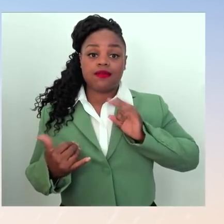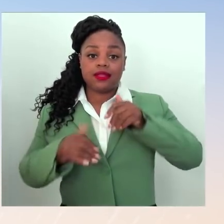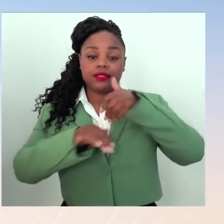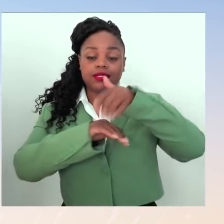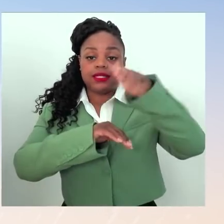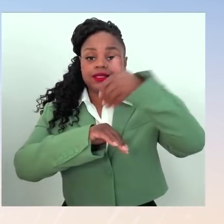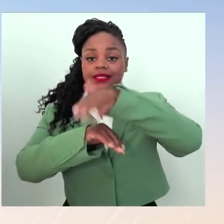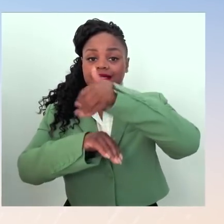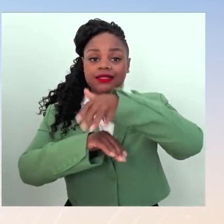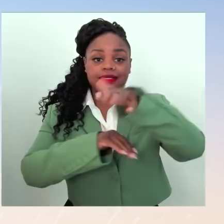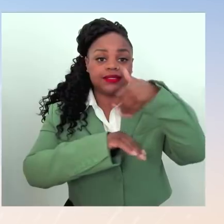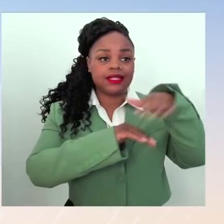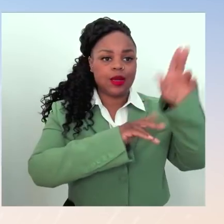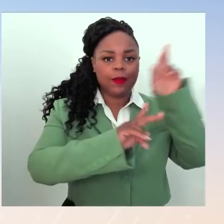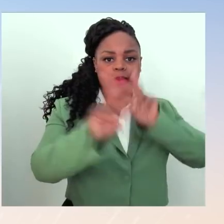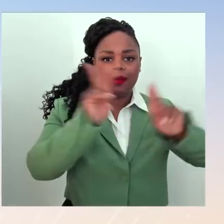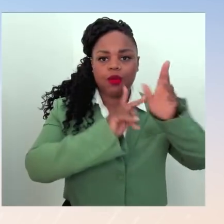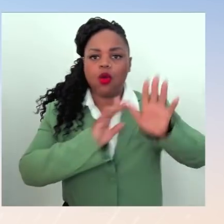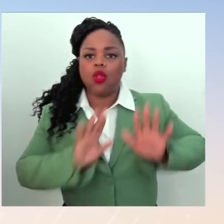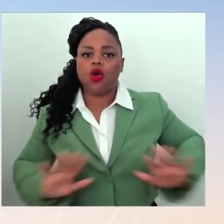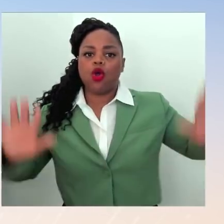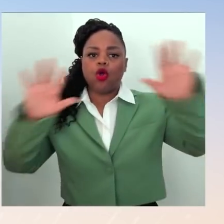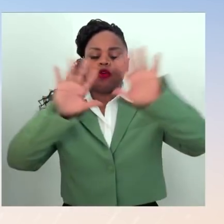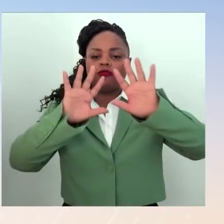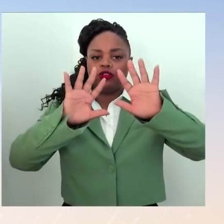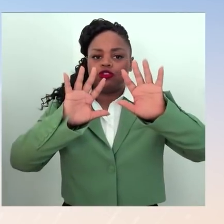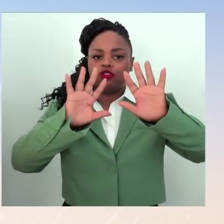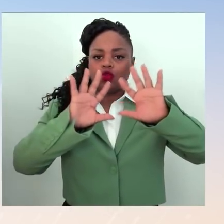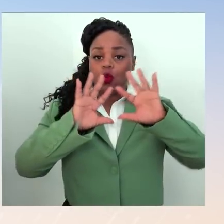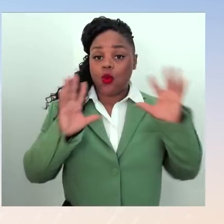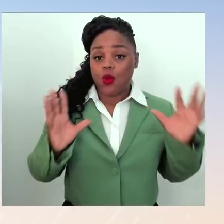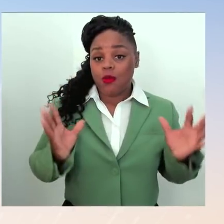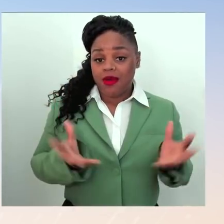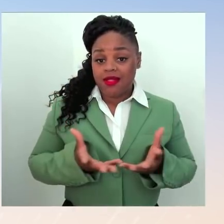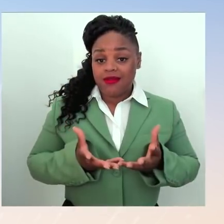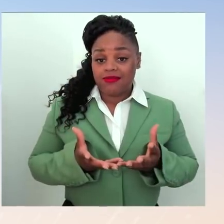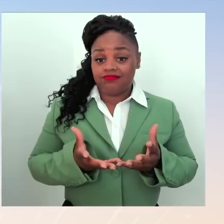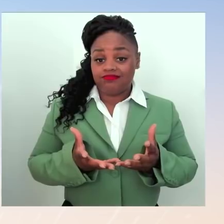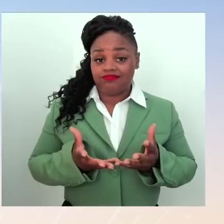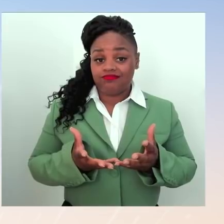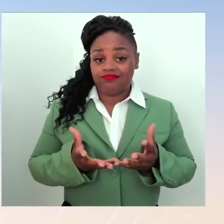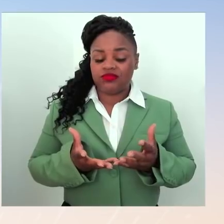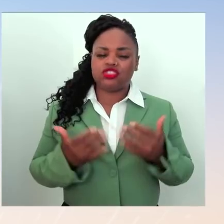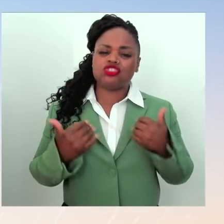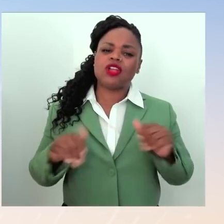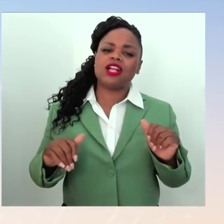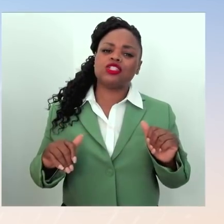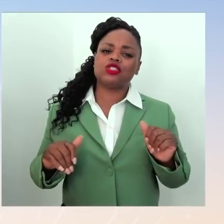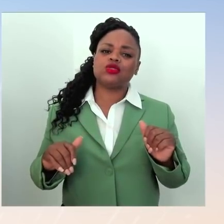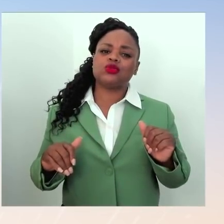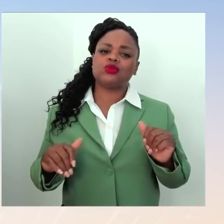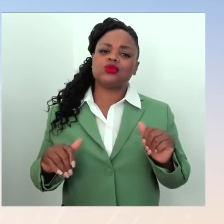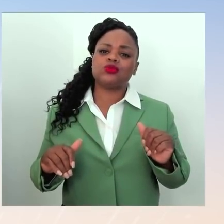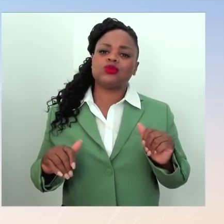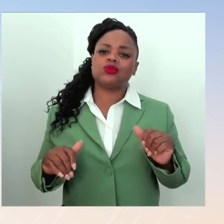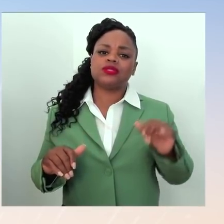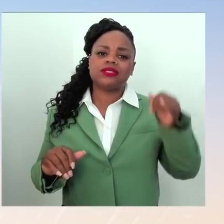to continue to try to isolate Russia. And it doesn't seem like you're getting as much traction with some of these countries as you might have hoped.